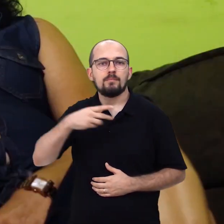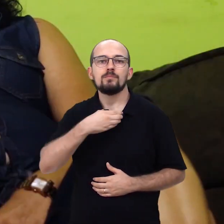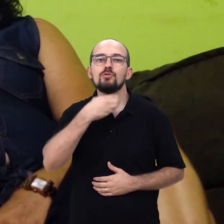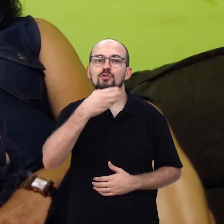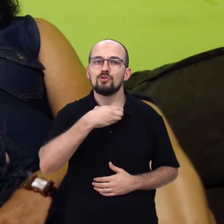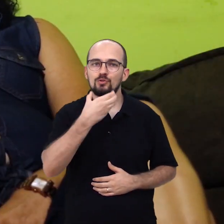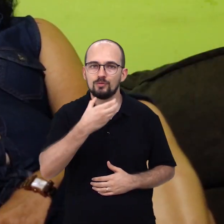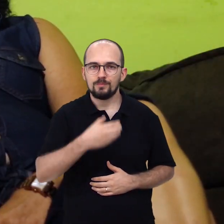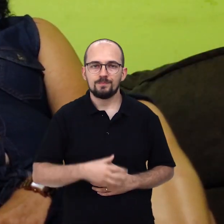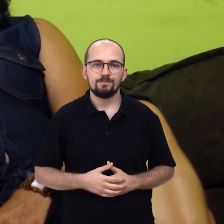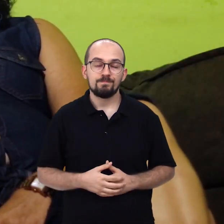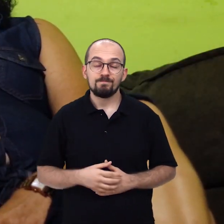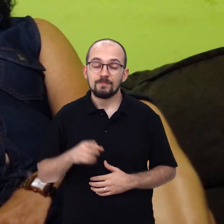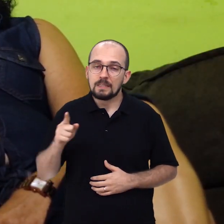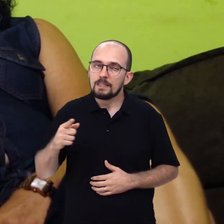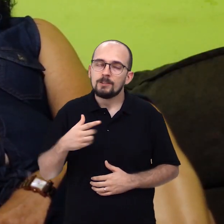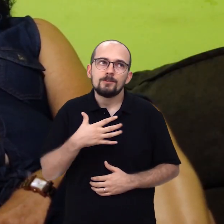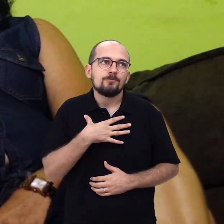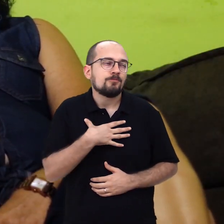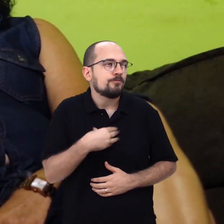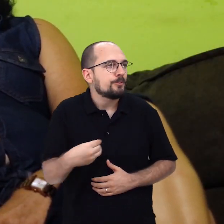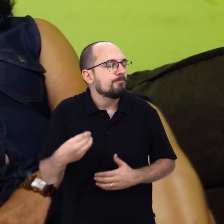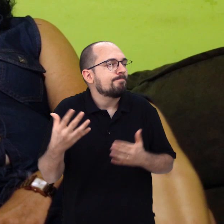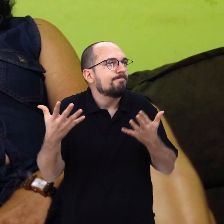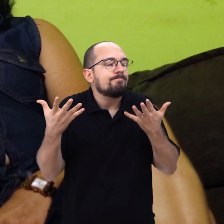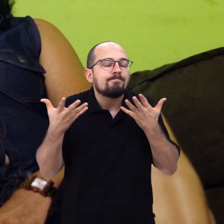And for me, Adilson is a wonderful son.